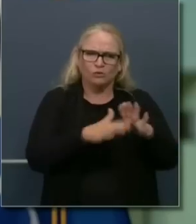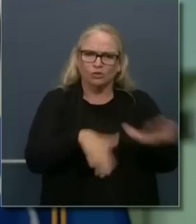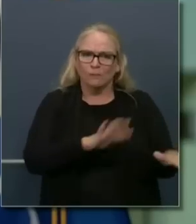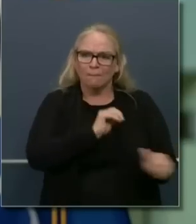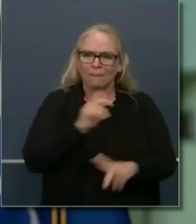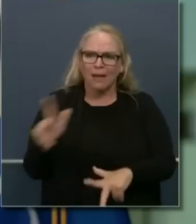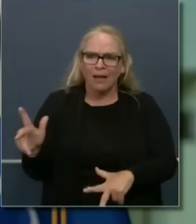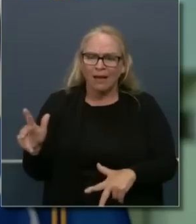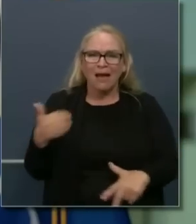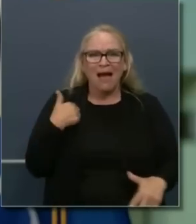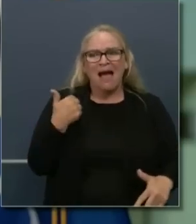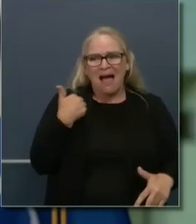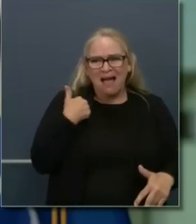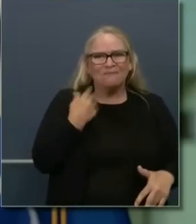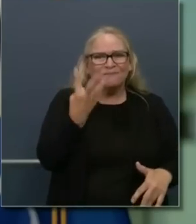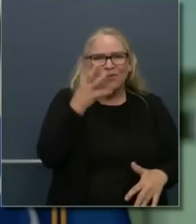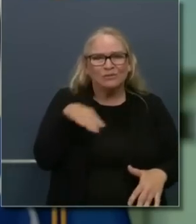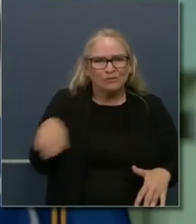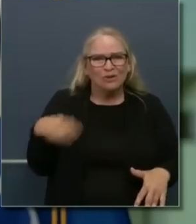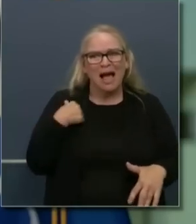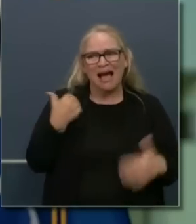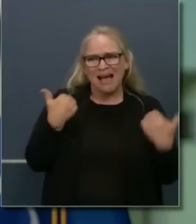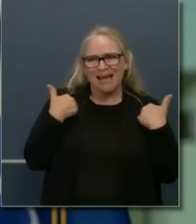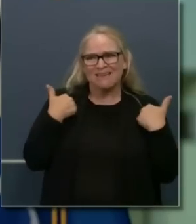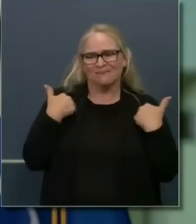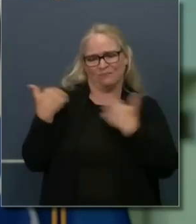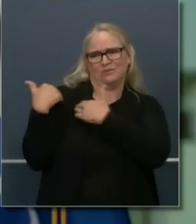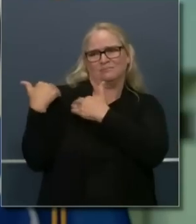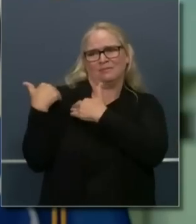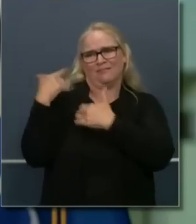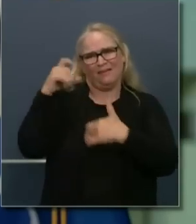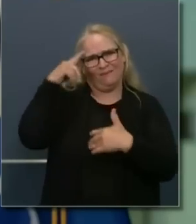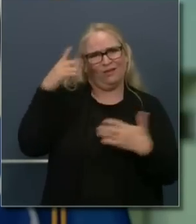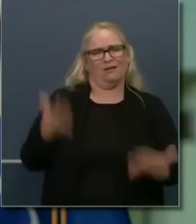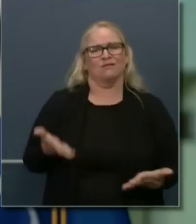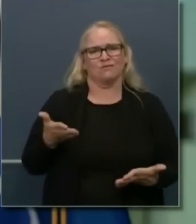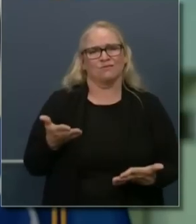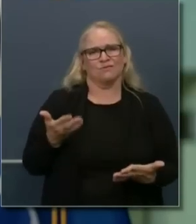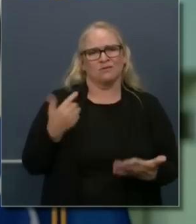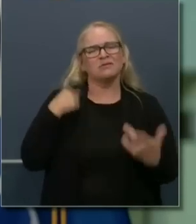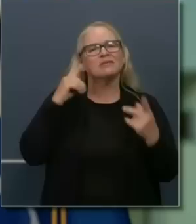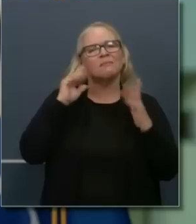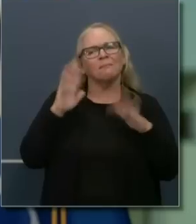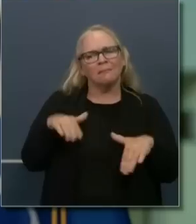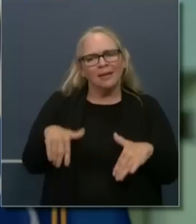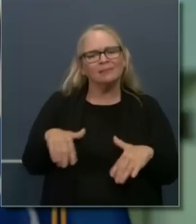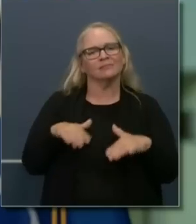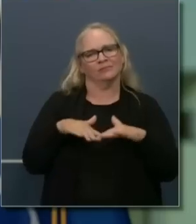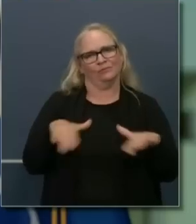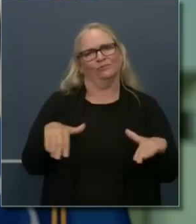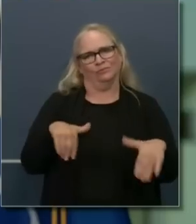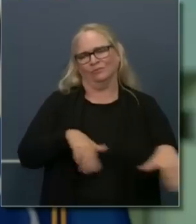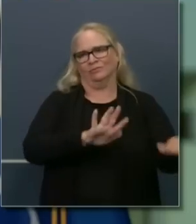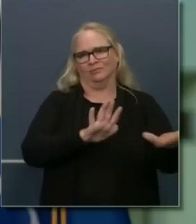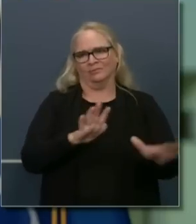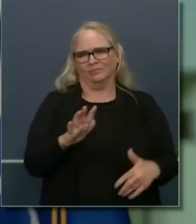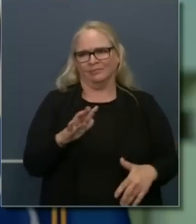GET OUR KIDS BACK TO SCHOOL. I HAVE FOUR KIDS, I'M SAYING THIS AS A PARENT AS WELL AS